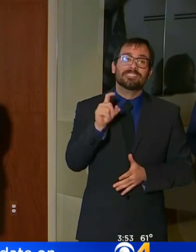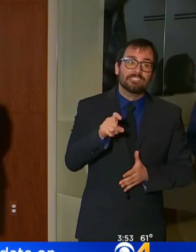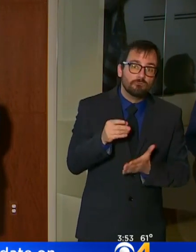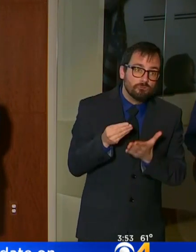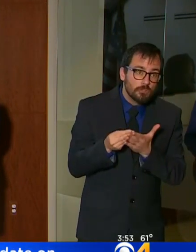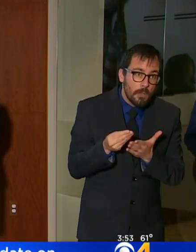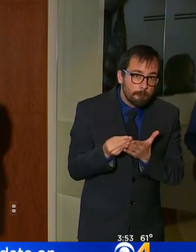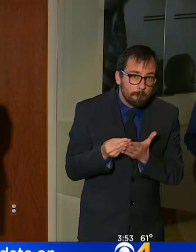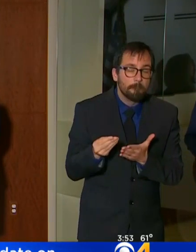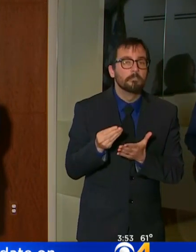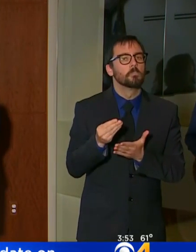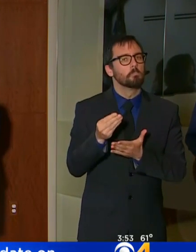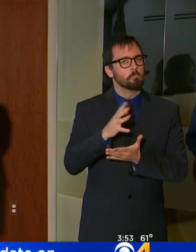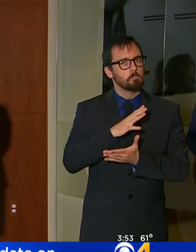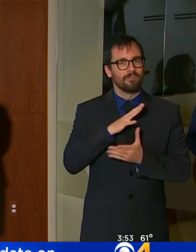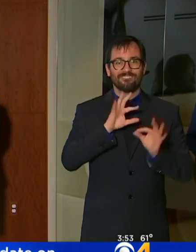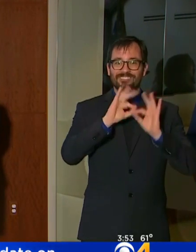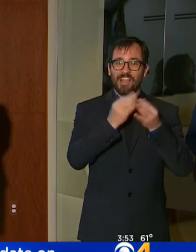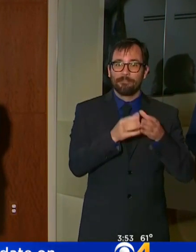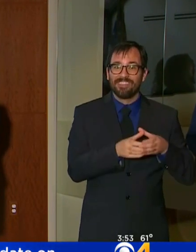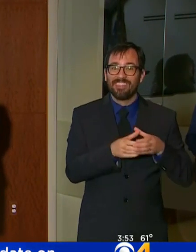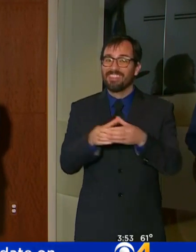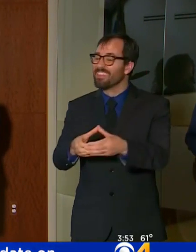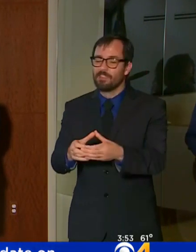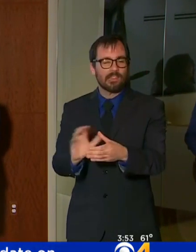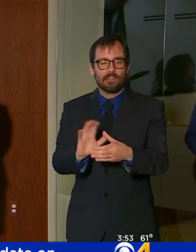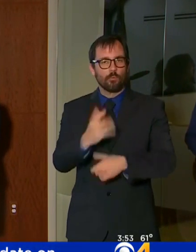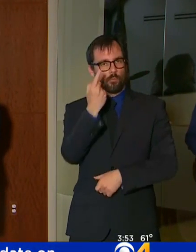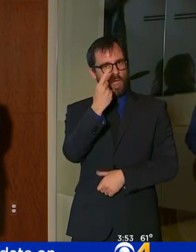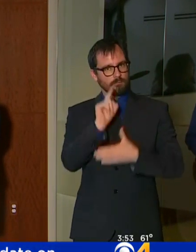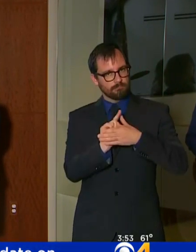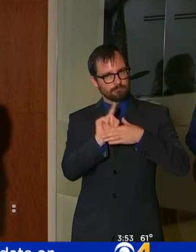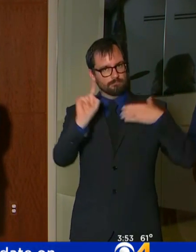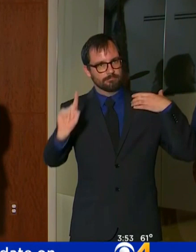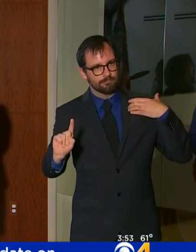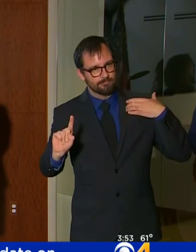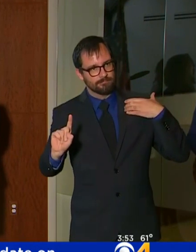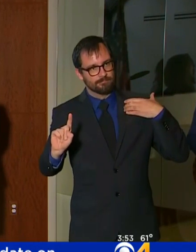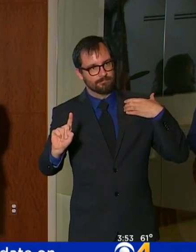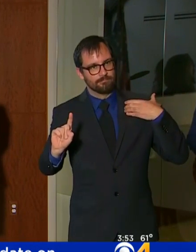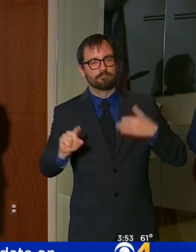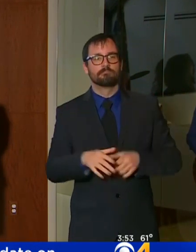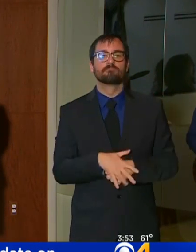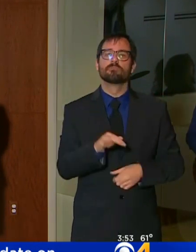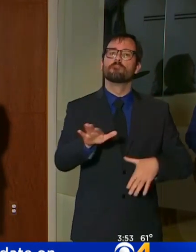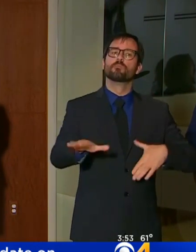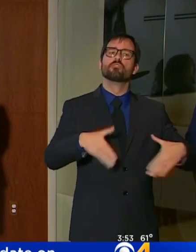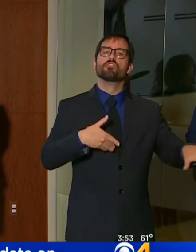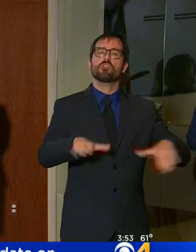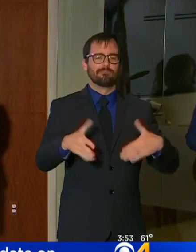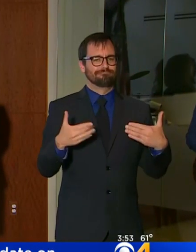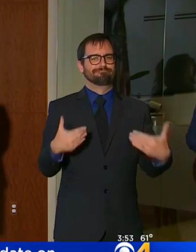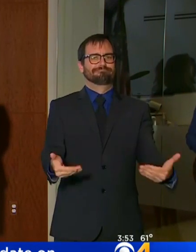HOME, DON'T. IF YOU NEED TO GO TO THE STORE OR IF YOU NEED TO SHOP AT THE SUPERMARKET, ONE